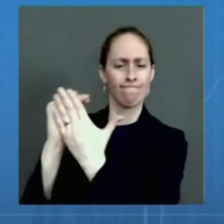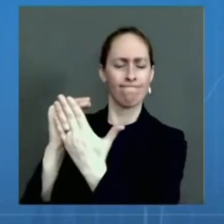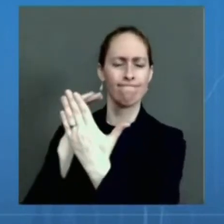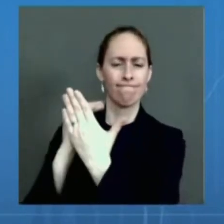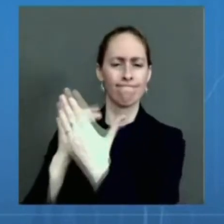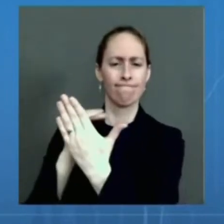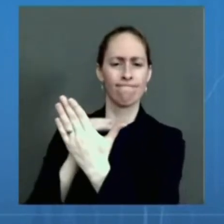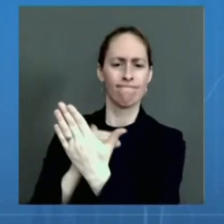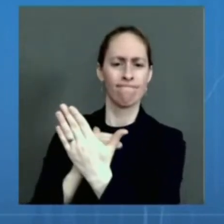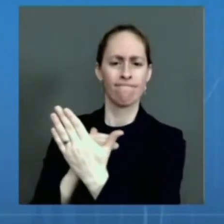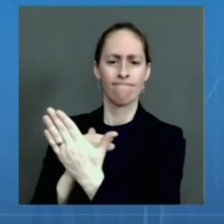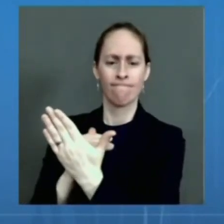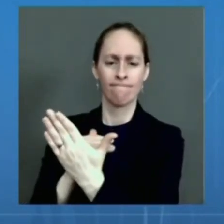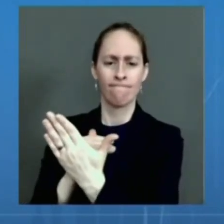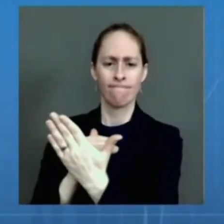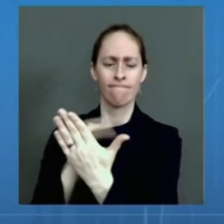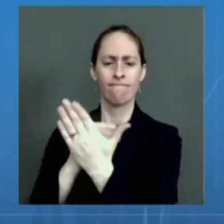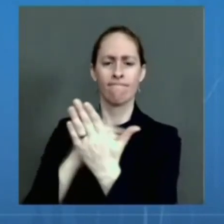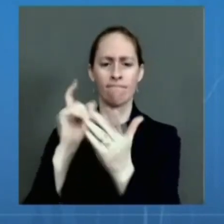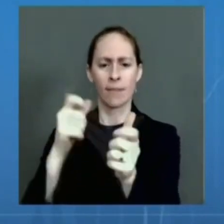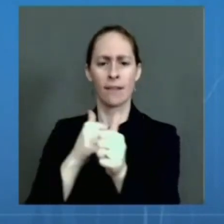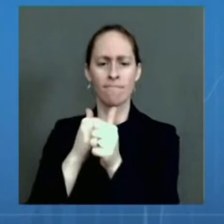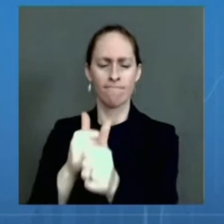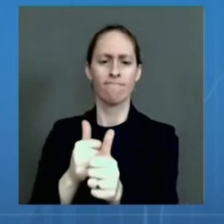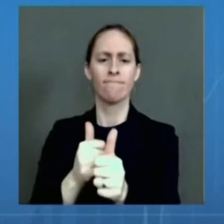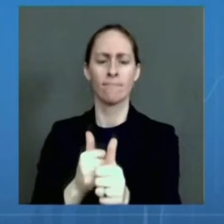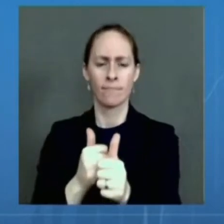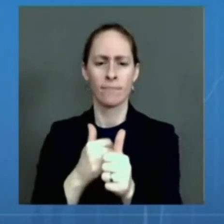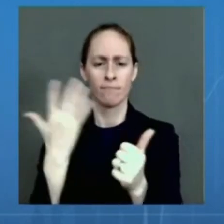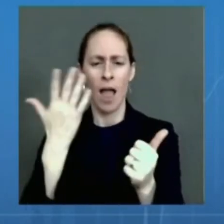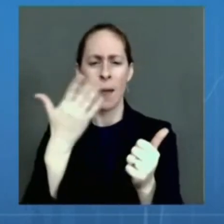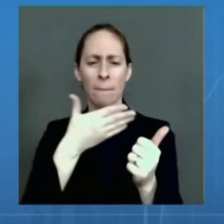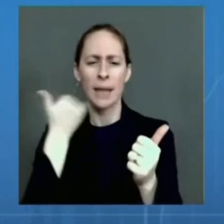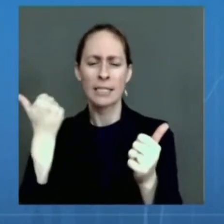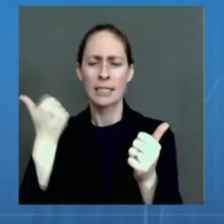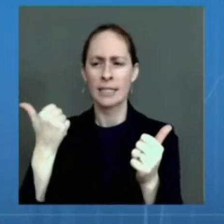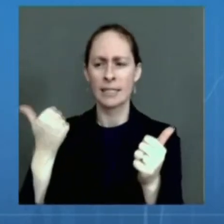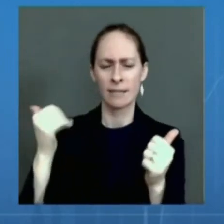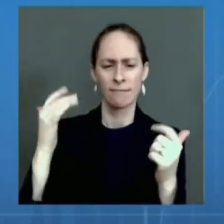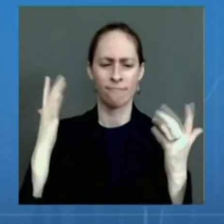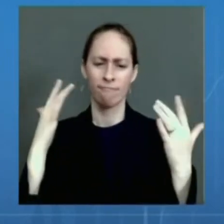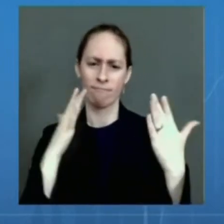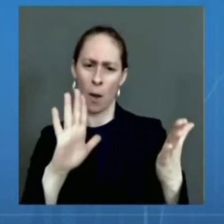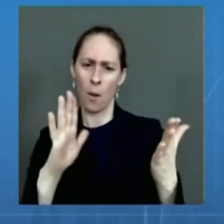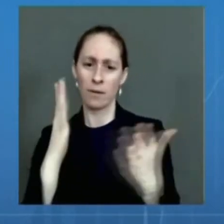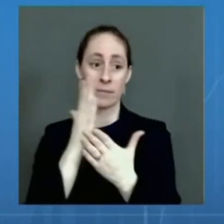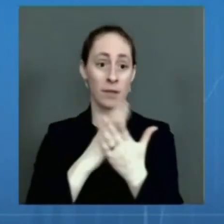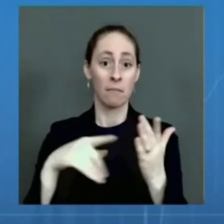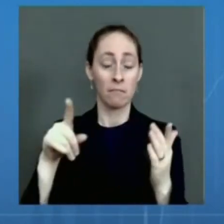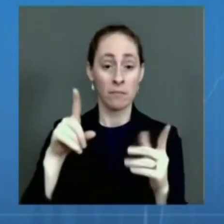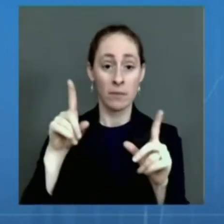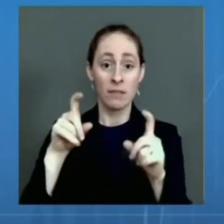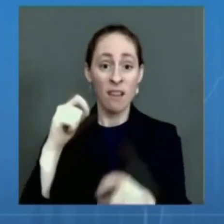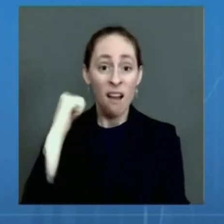THERE ARE NUMEROUS JURISDICTIONS THAT ARE LOOKING AT TEST TO STAY STRATEGIES. SOME OF THEM WERE TESTING EVERY DAY.